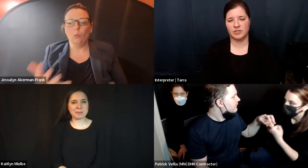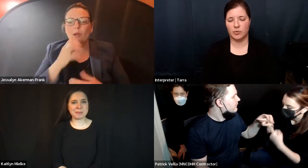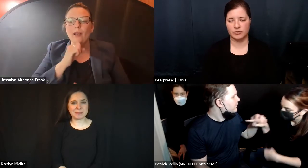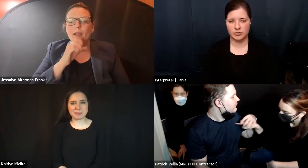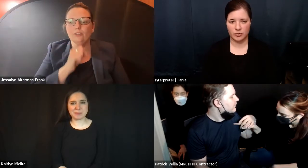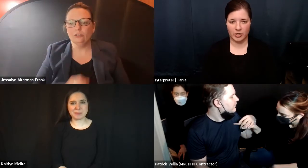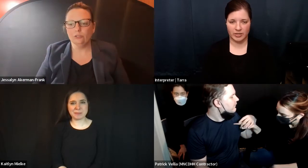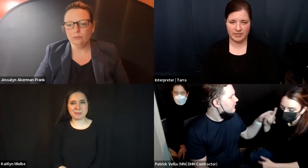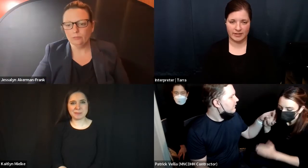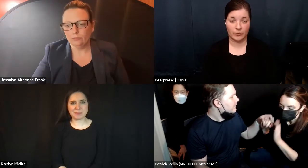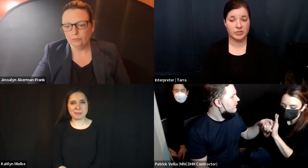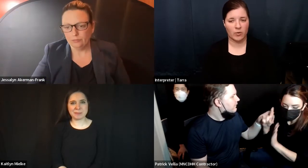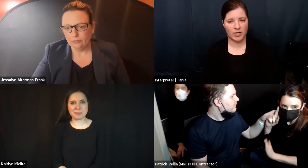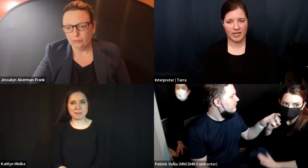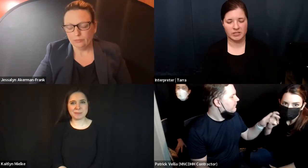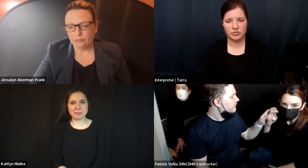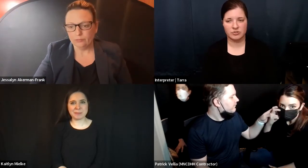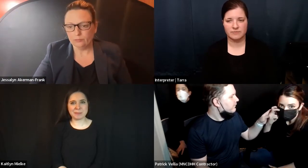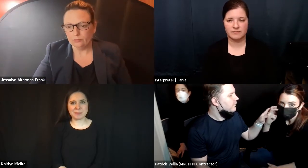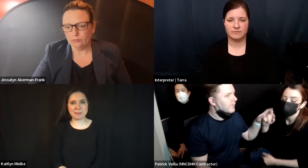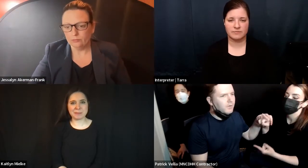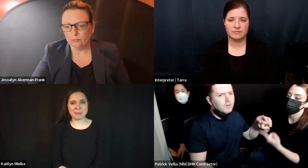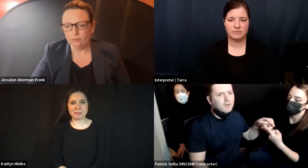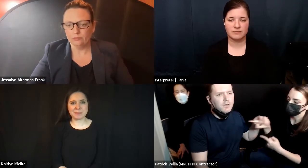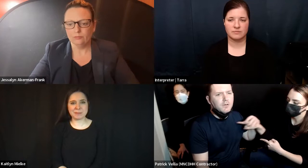When were you first identified as DeafBlind?